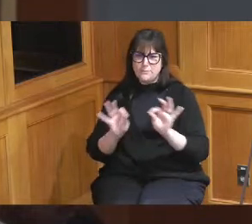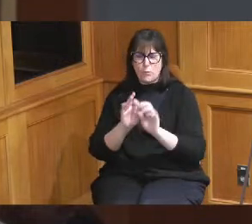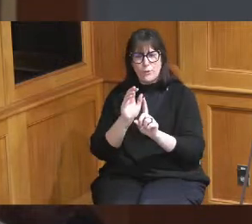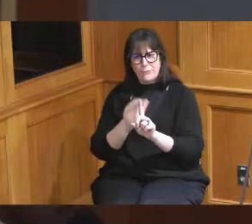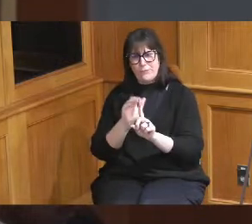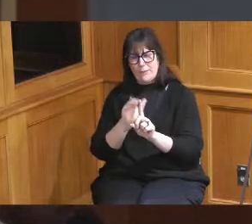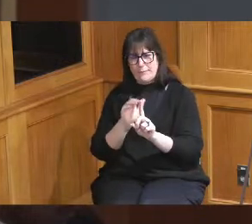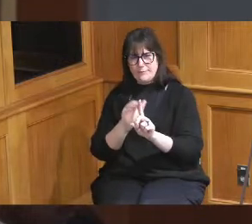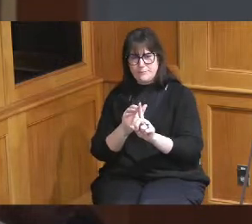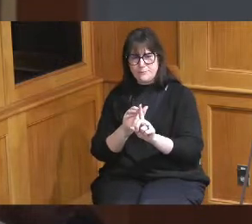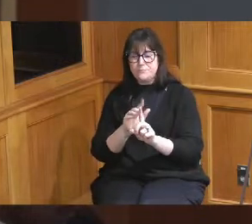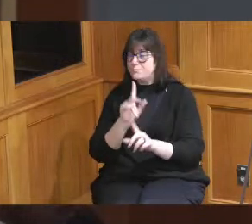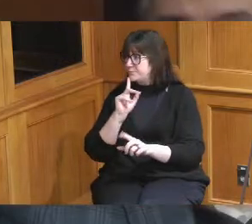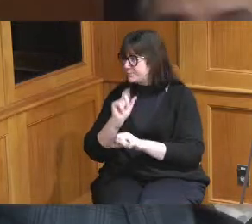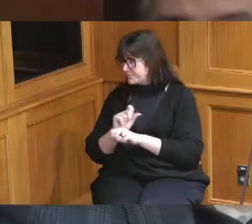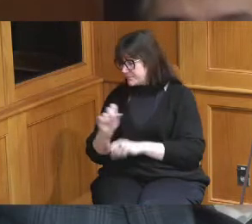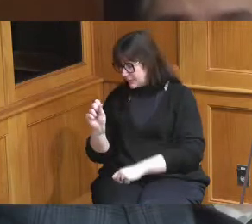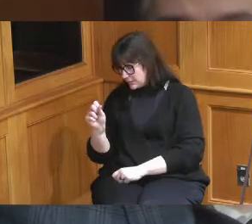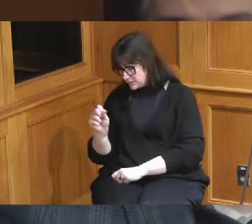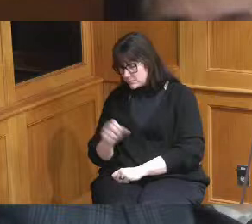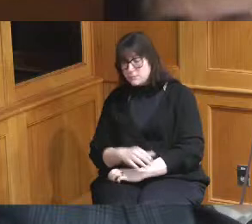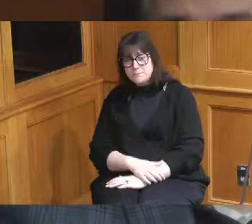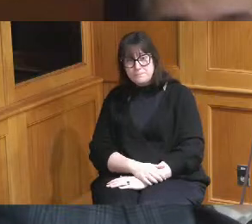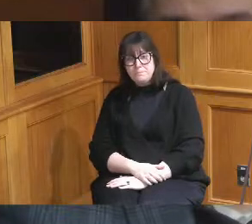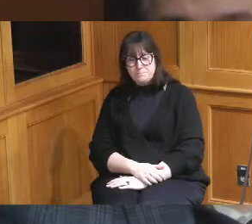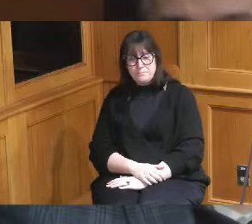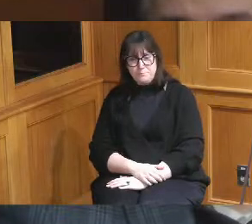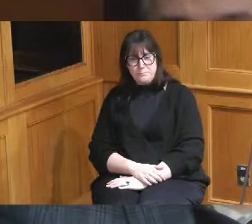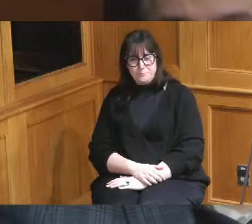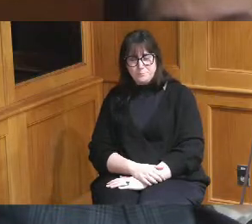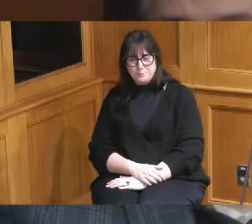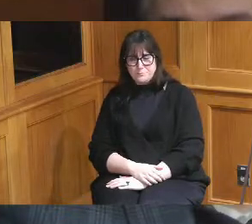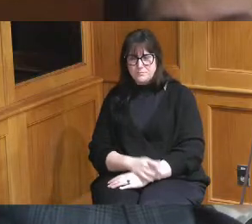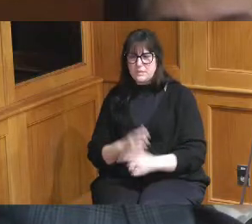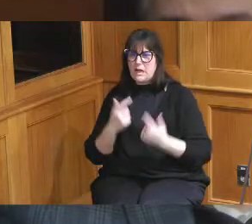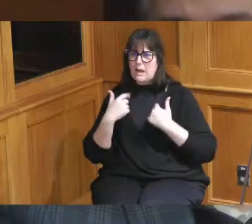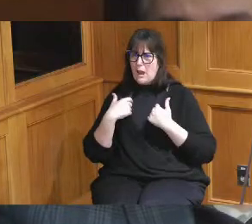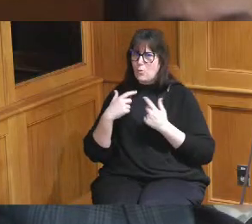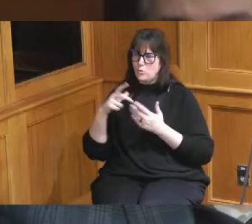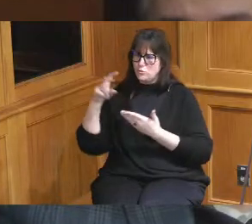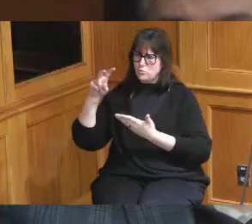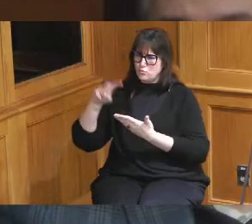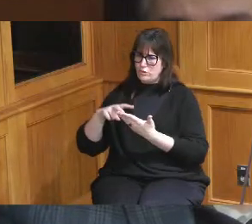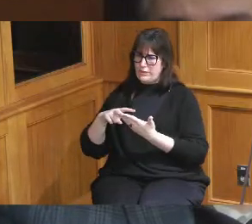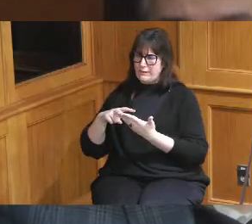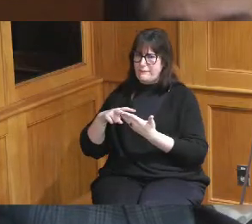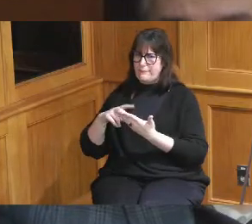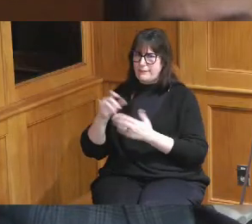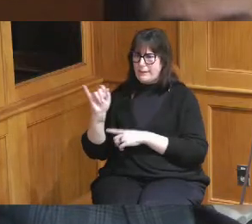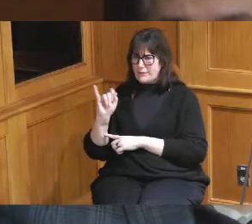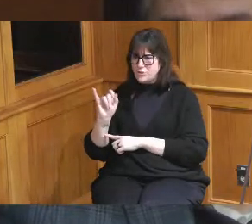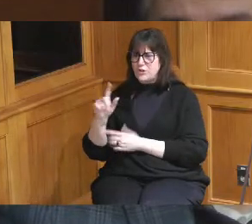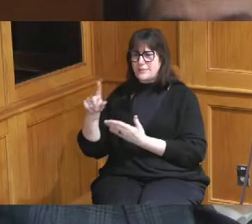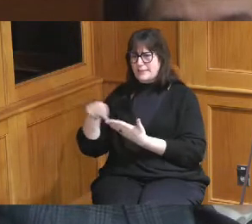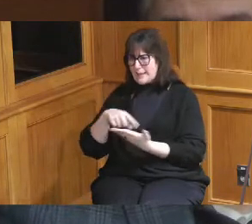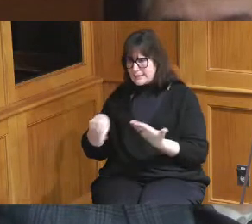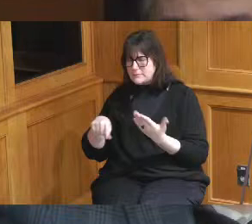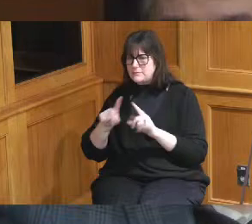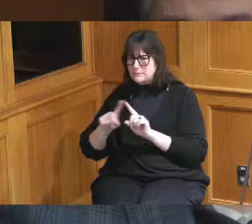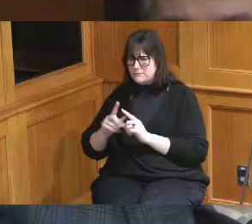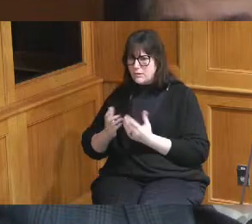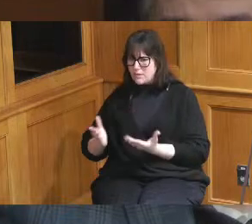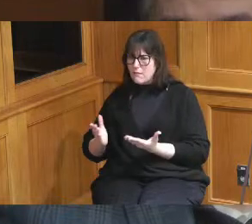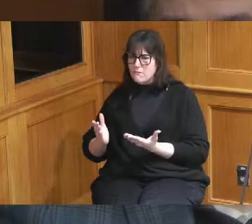yeah absolutely and I like I said I was reading a lot about insurance being cancelled and I've had a